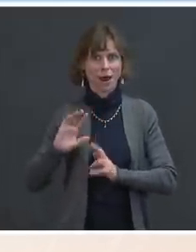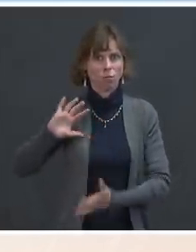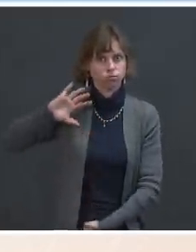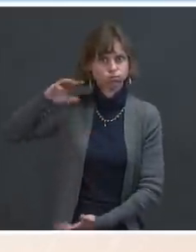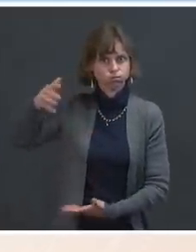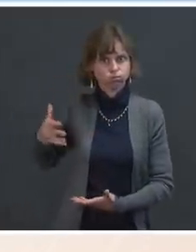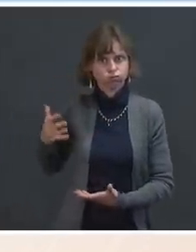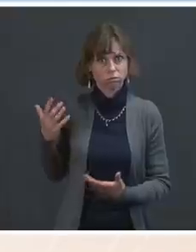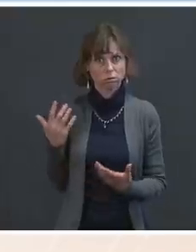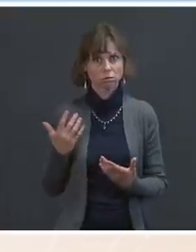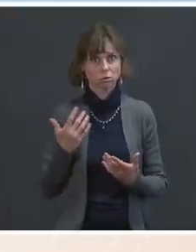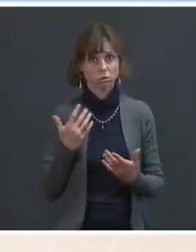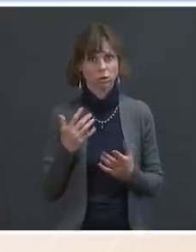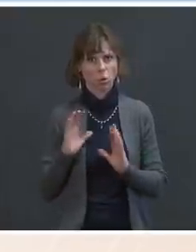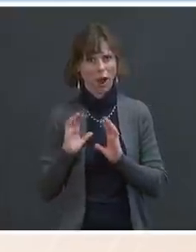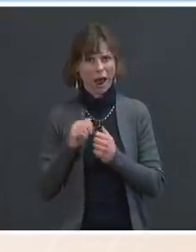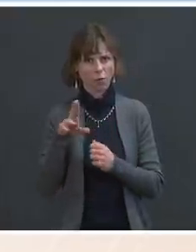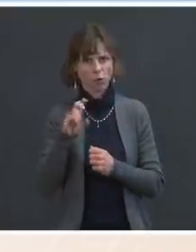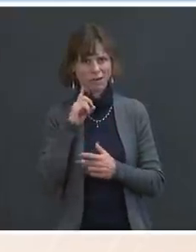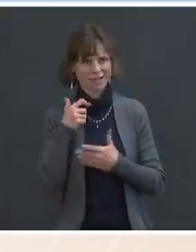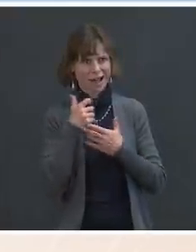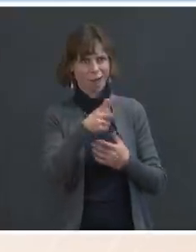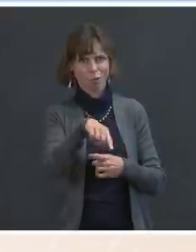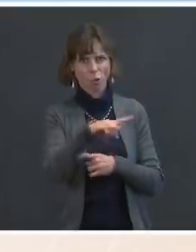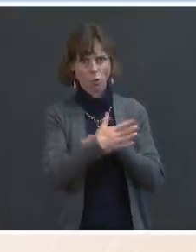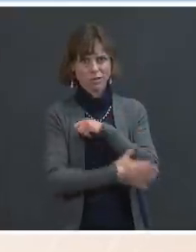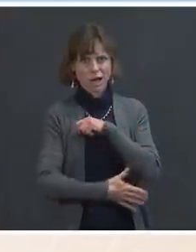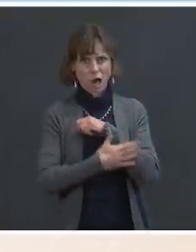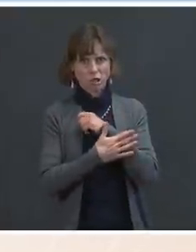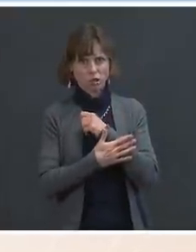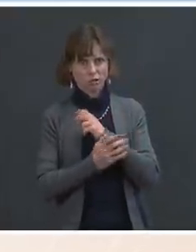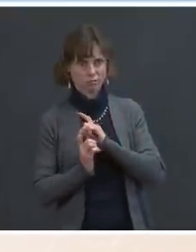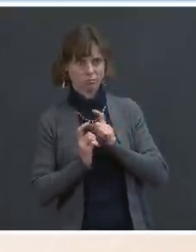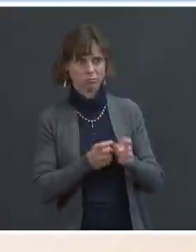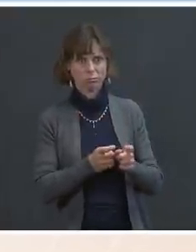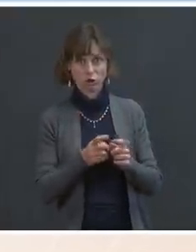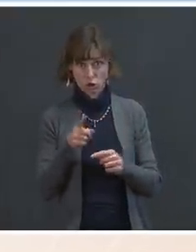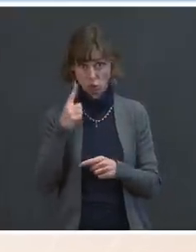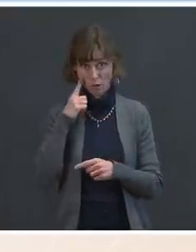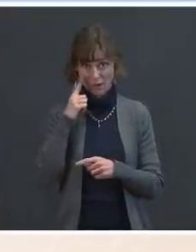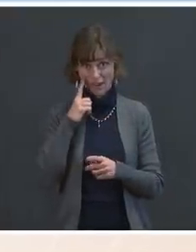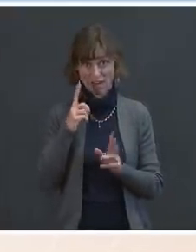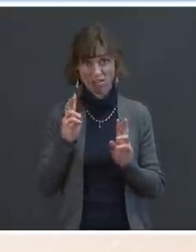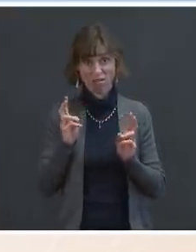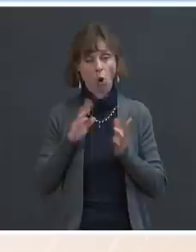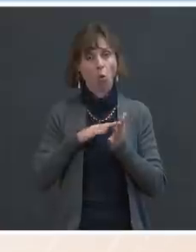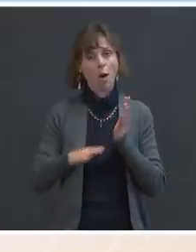And do you favor a waiver of intellectual property protections under the WTO